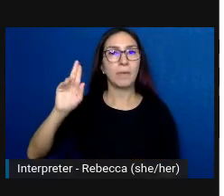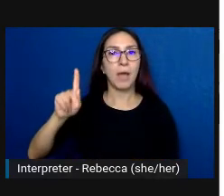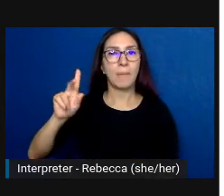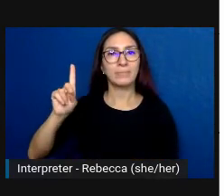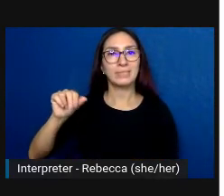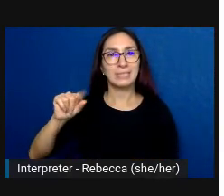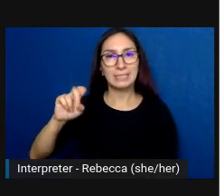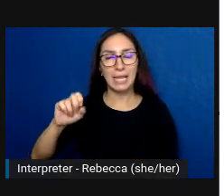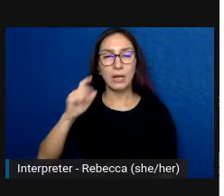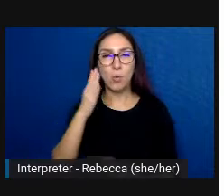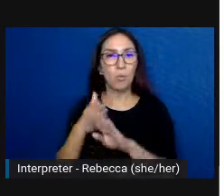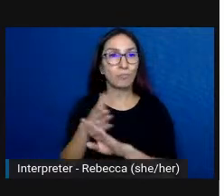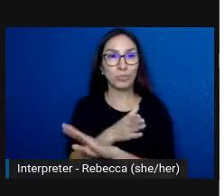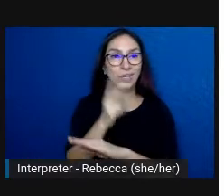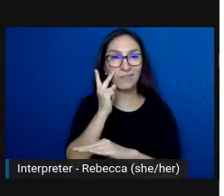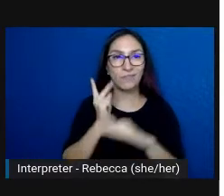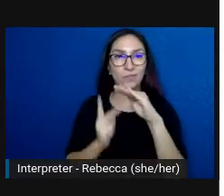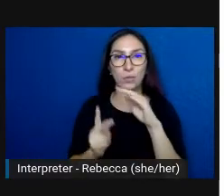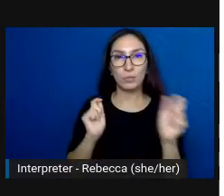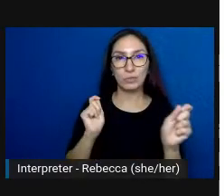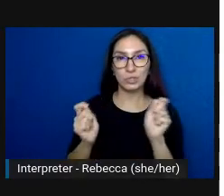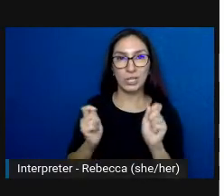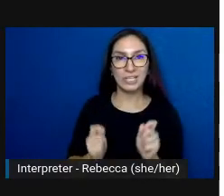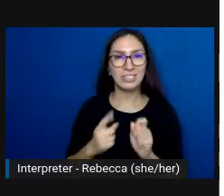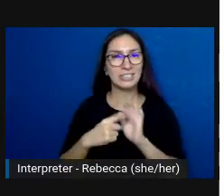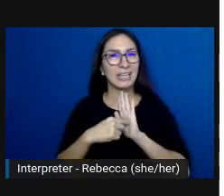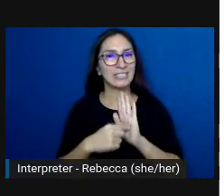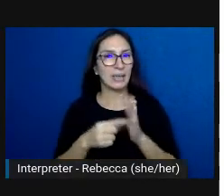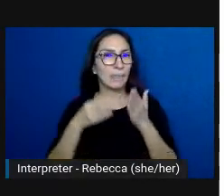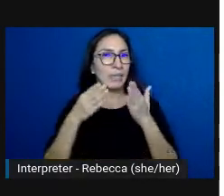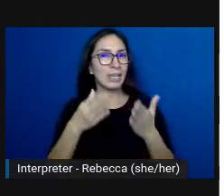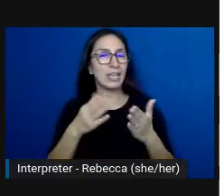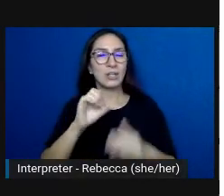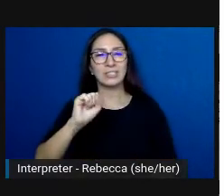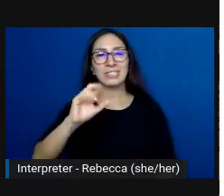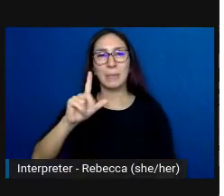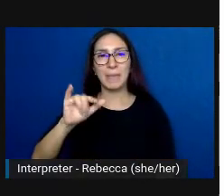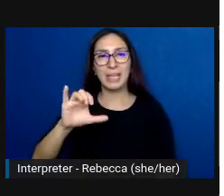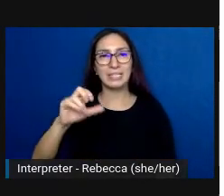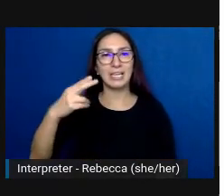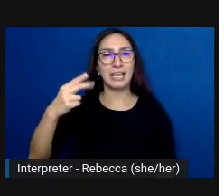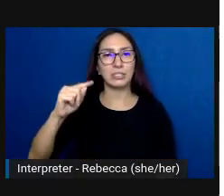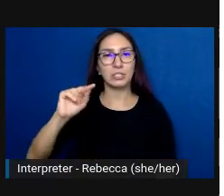And for example, here it creates semantic HTML inside the WordPress